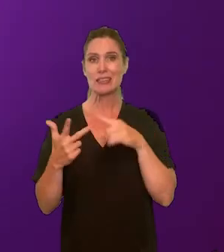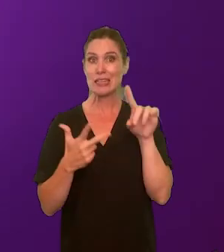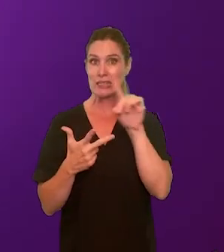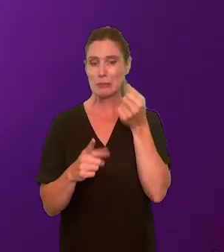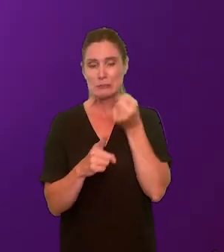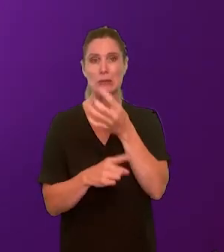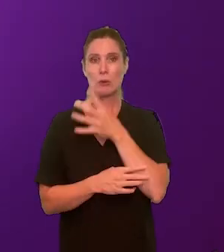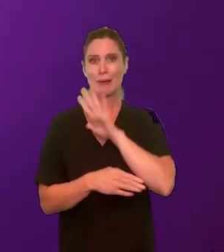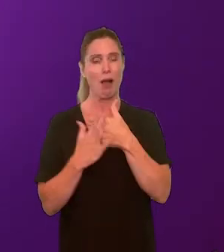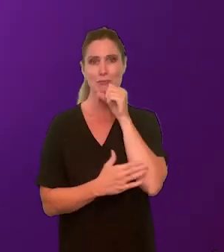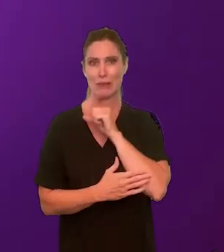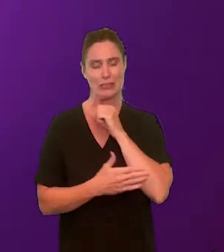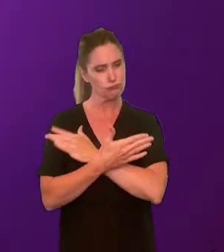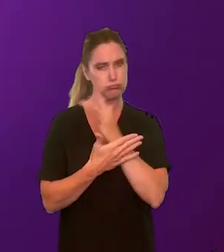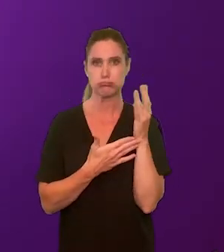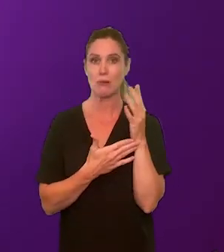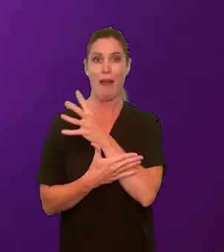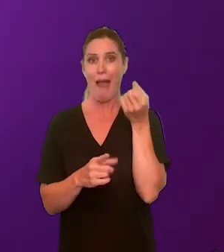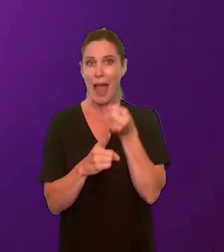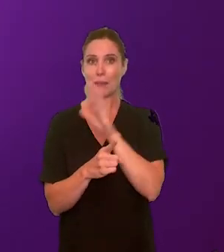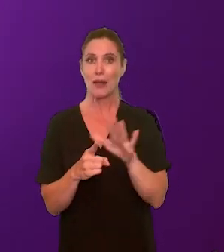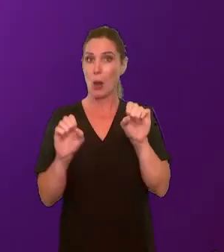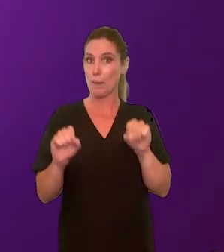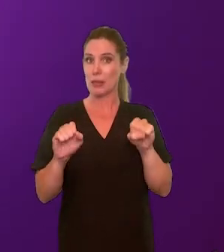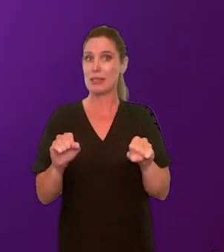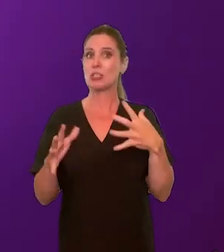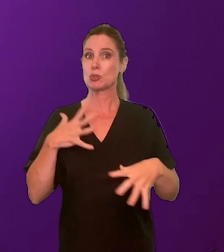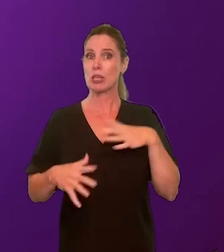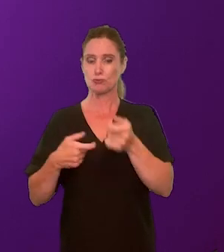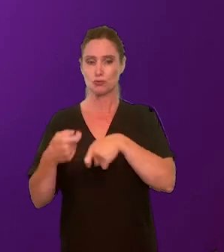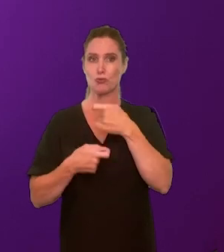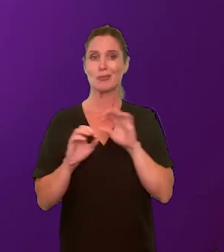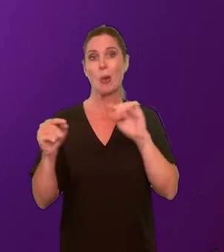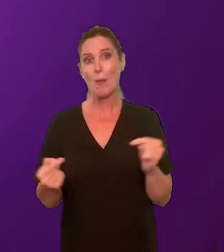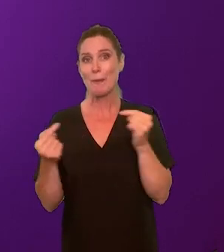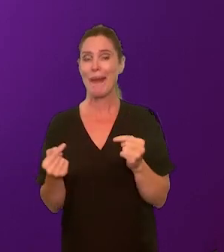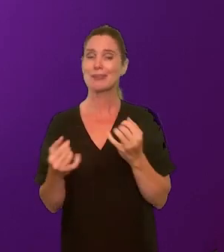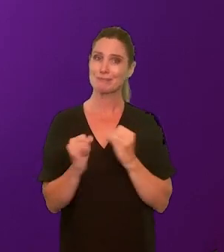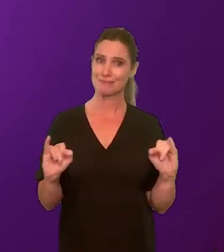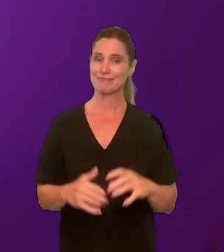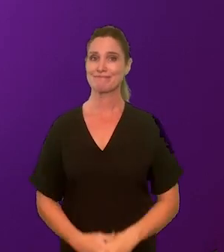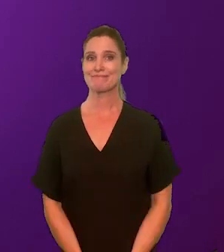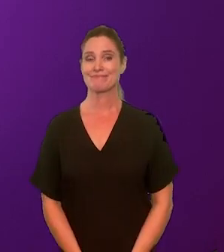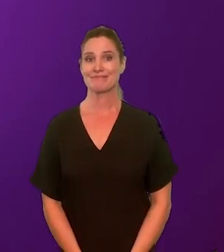and impact their ability to get dressed painlessly and independently. Everything from a broken bone or frozen shoulder